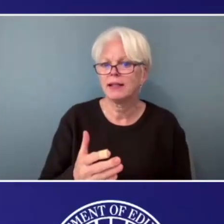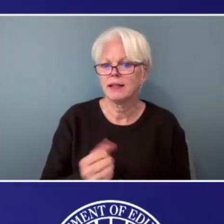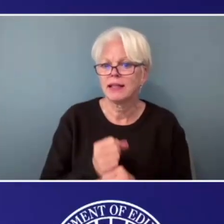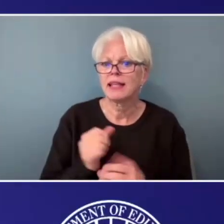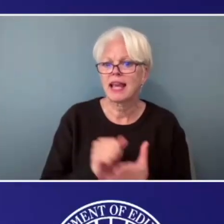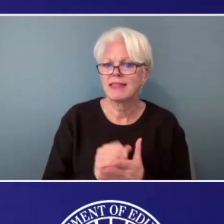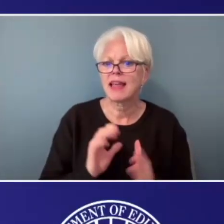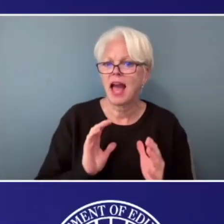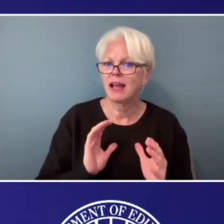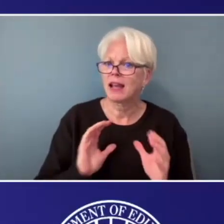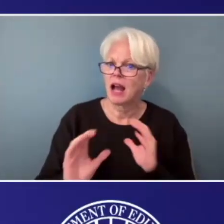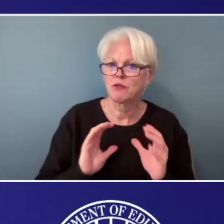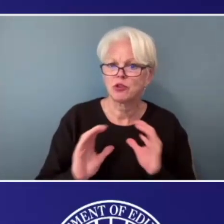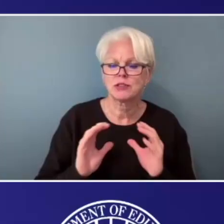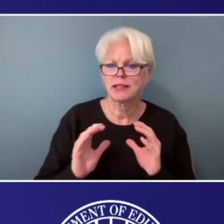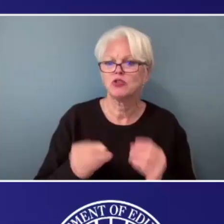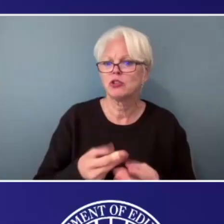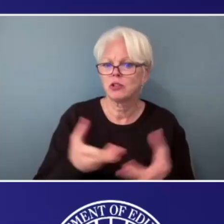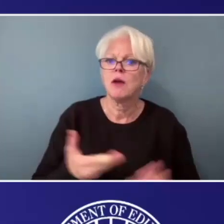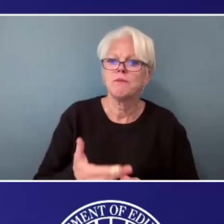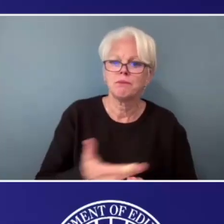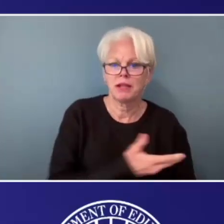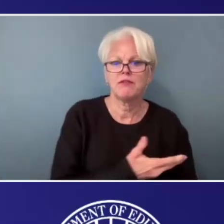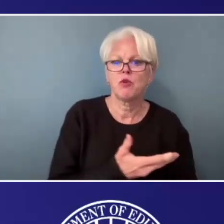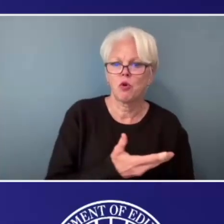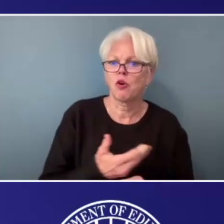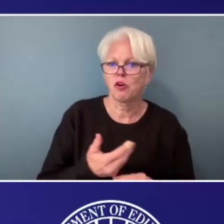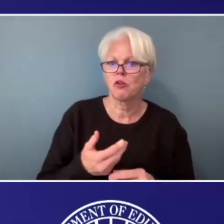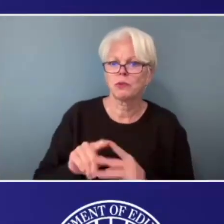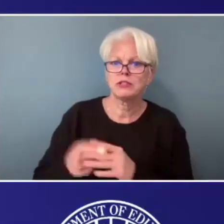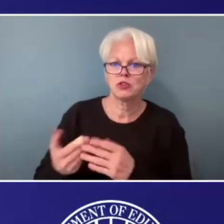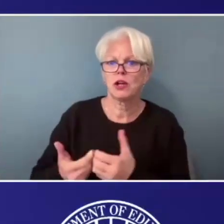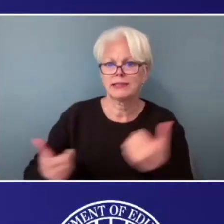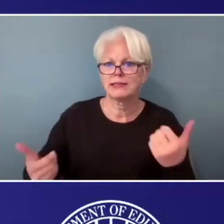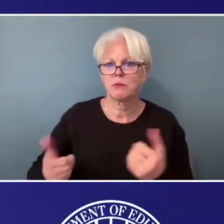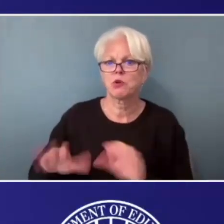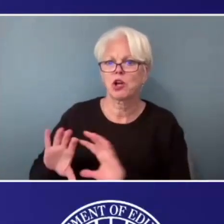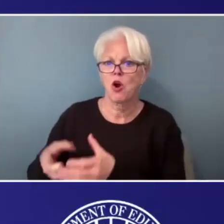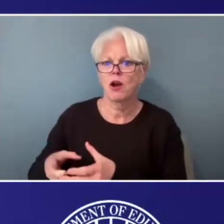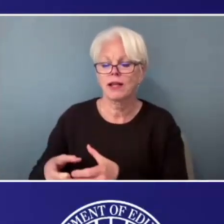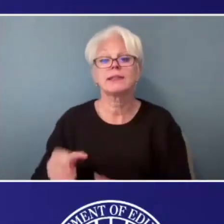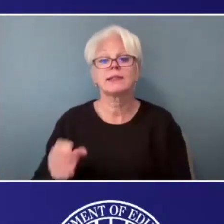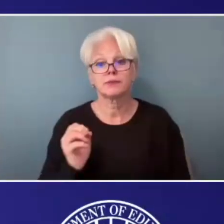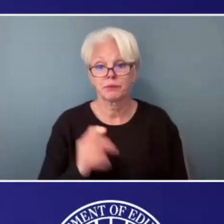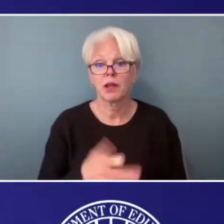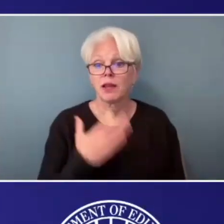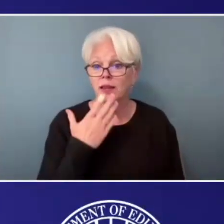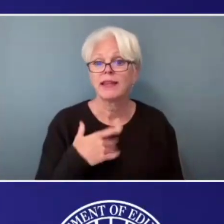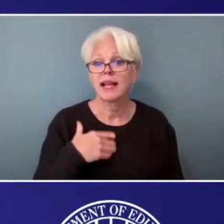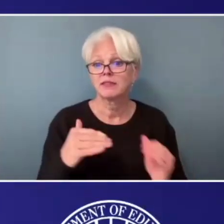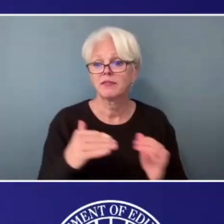table before we go into a separate caucus. That's fair. Thank you. And so we only have a few little reg